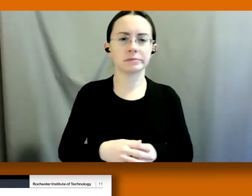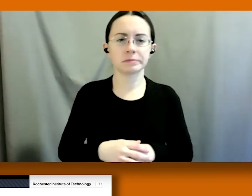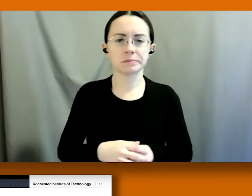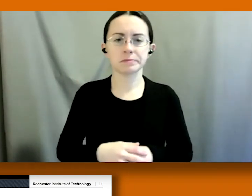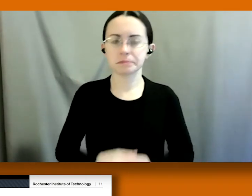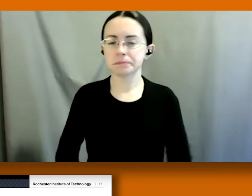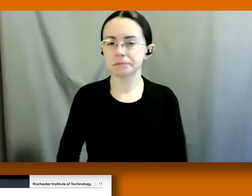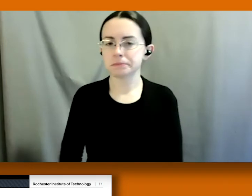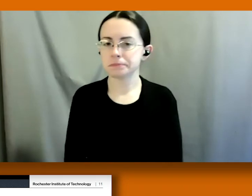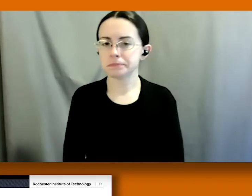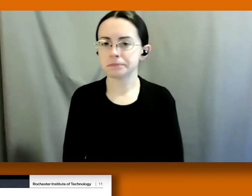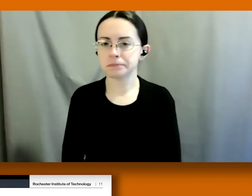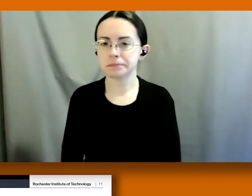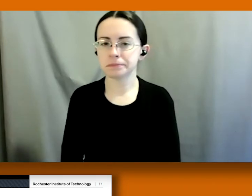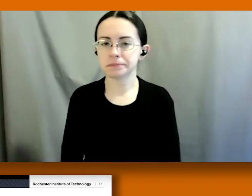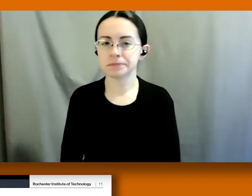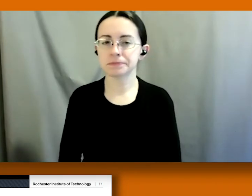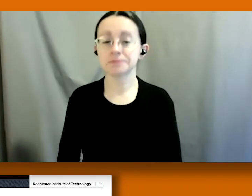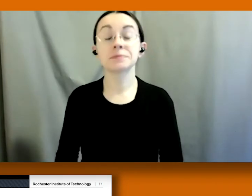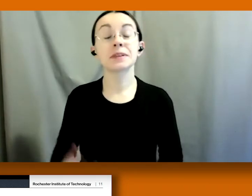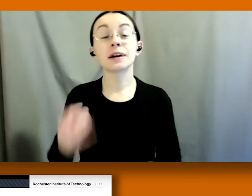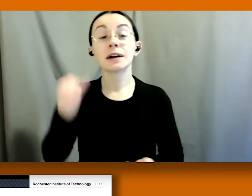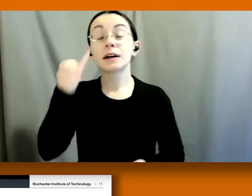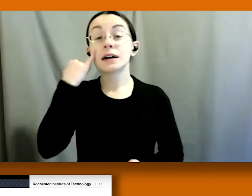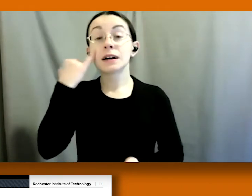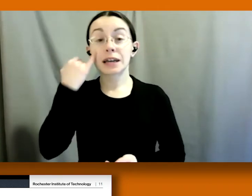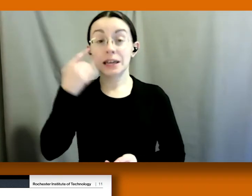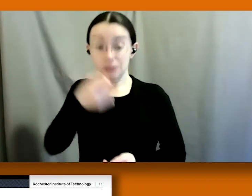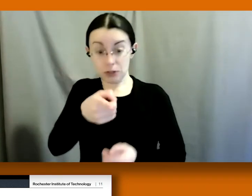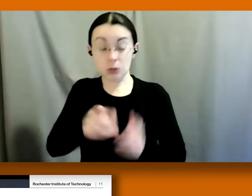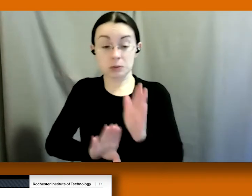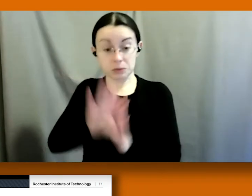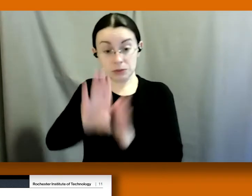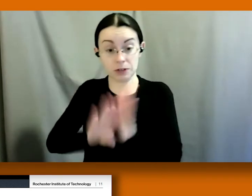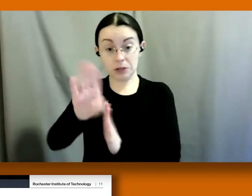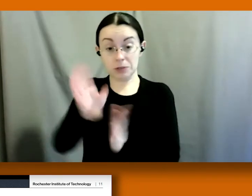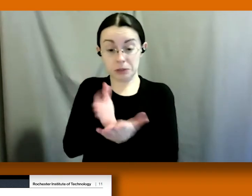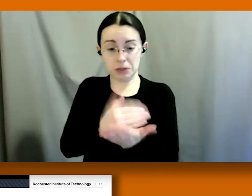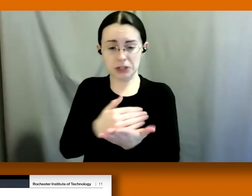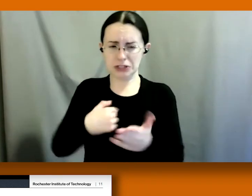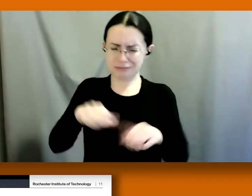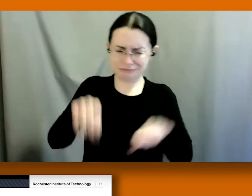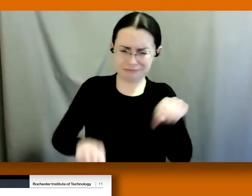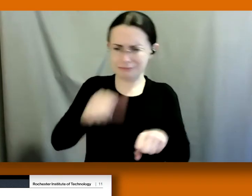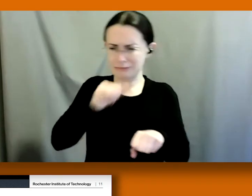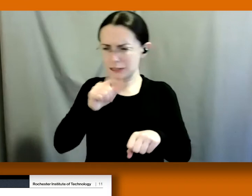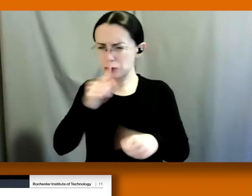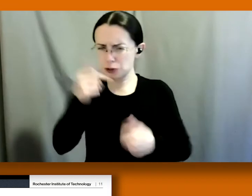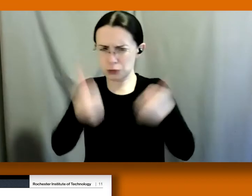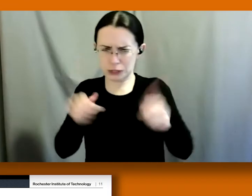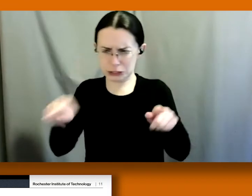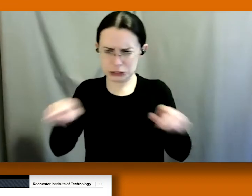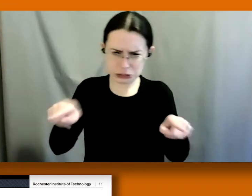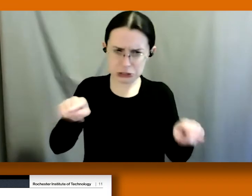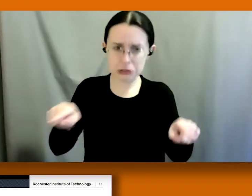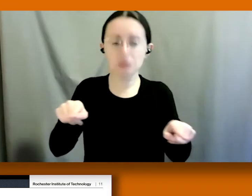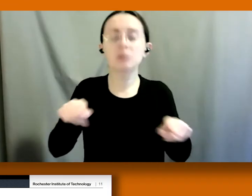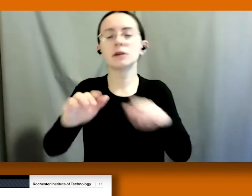Um, if at the time of developing your budget, you aren't sure, please send me an e-mail or describe what you plan to do,